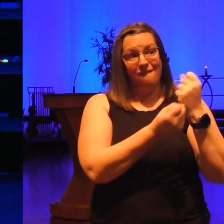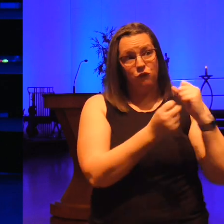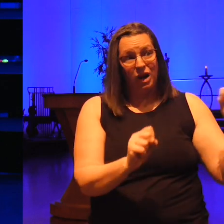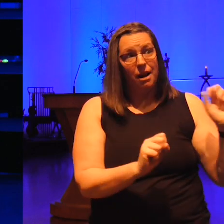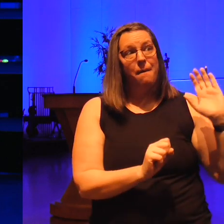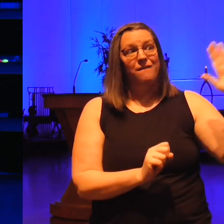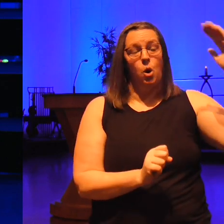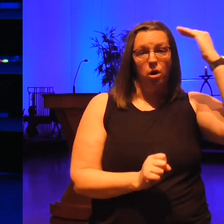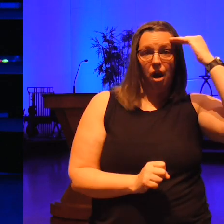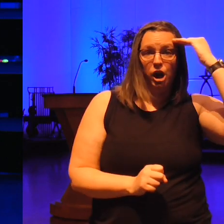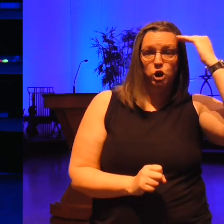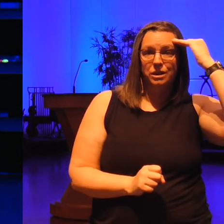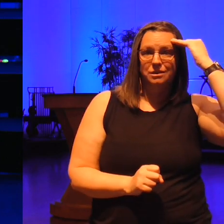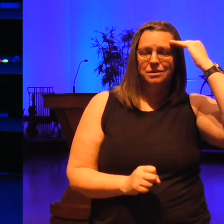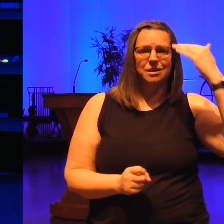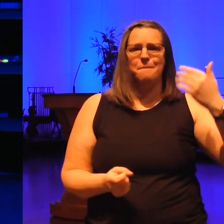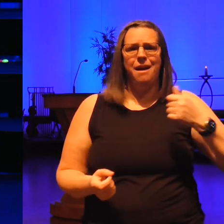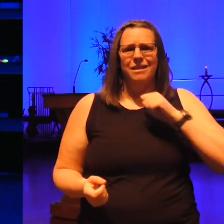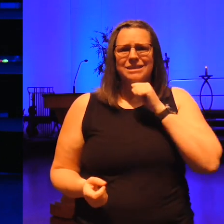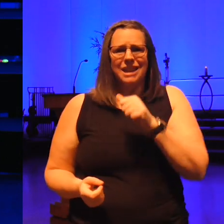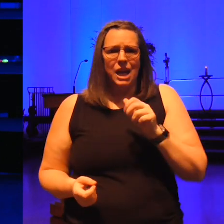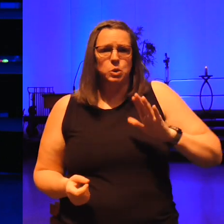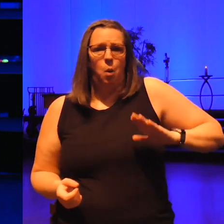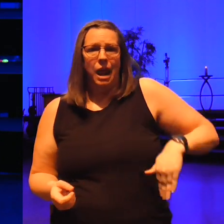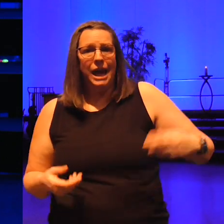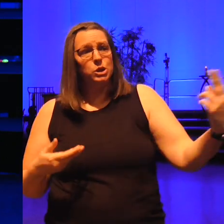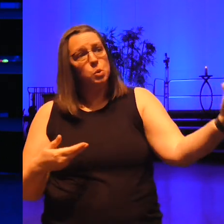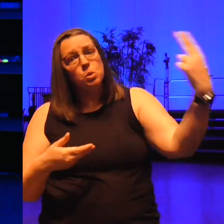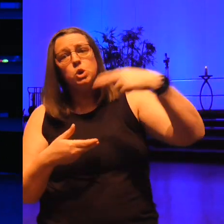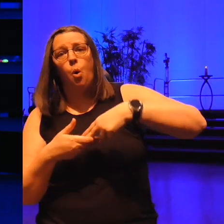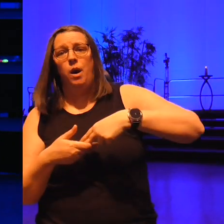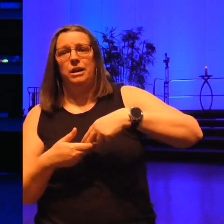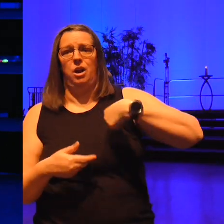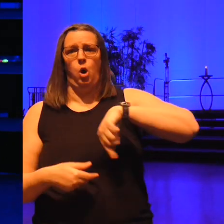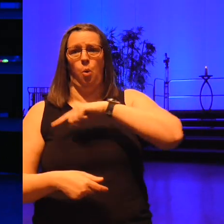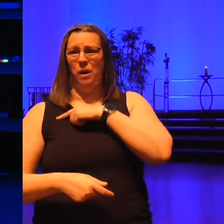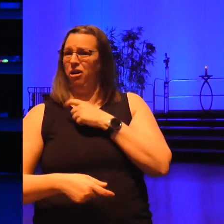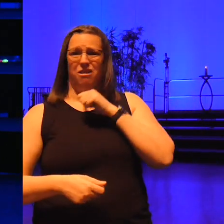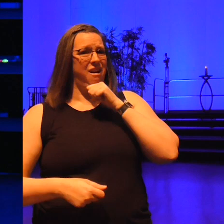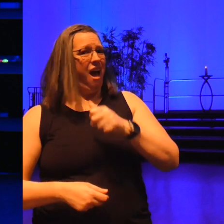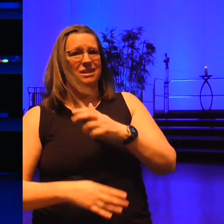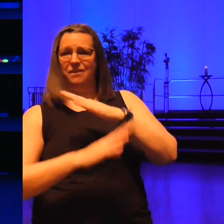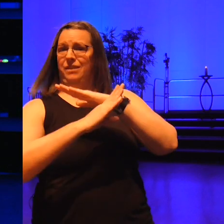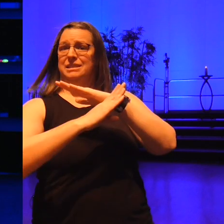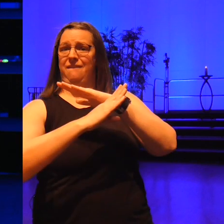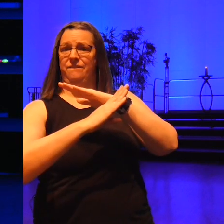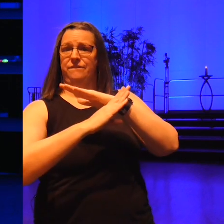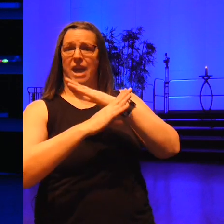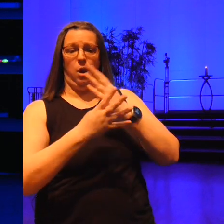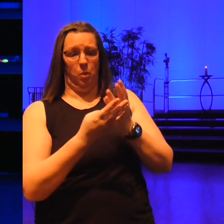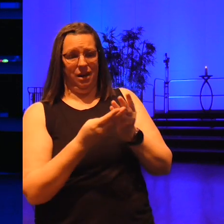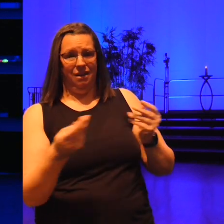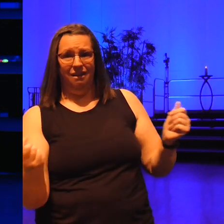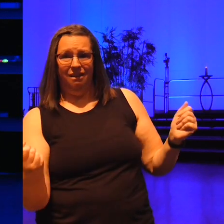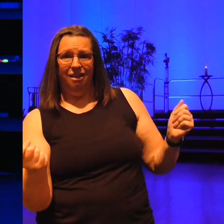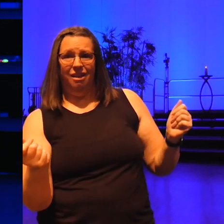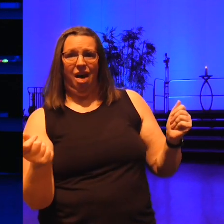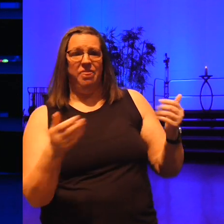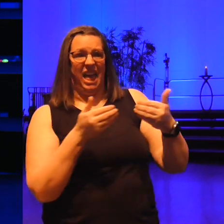join us as we lay down our defensiveness and diffuse the illusion of separateness